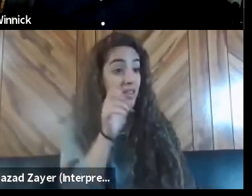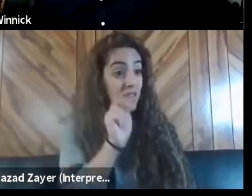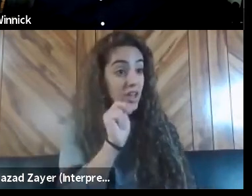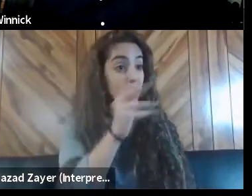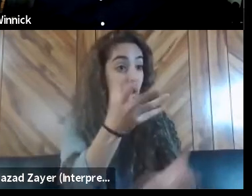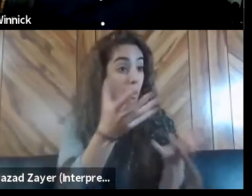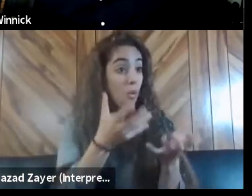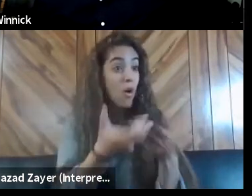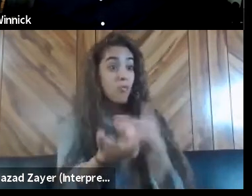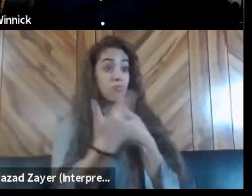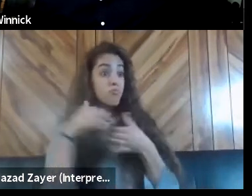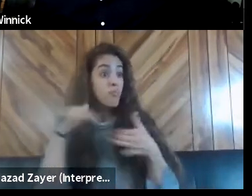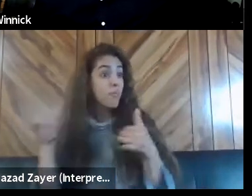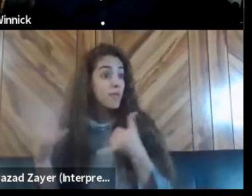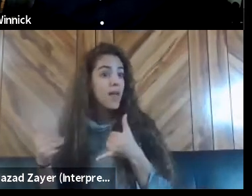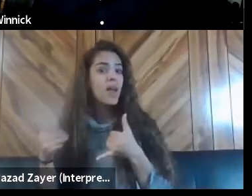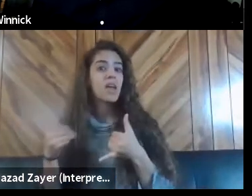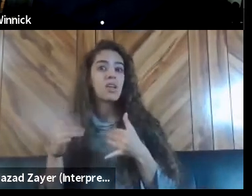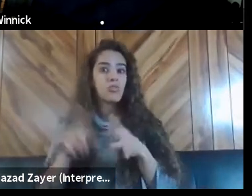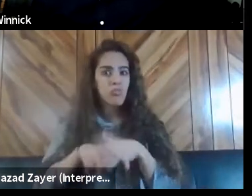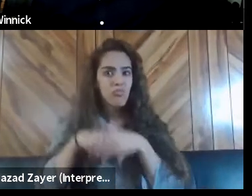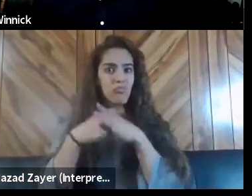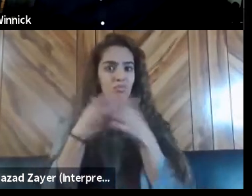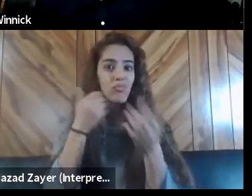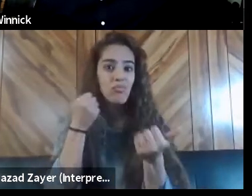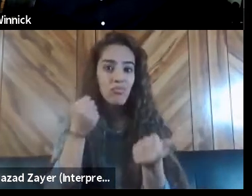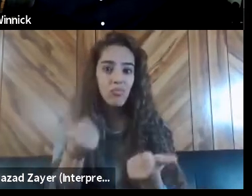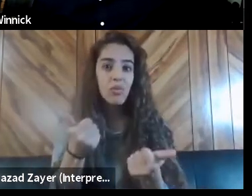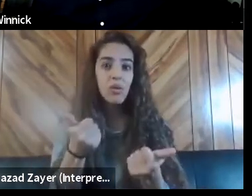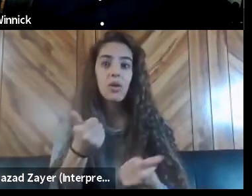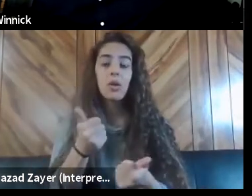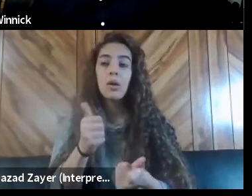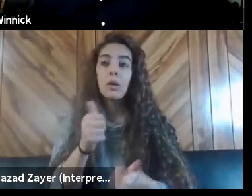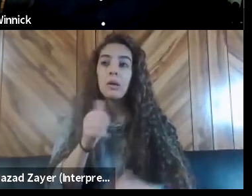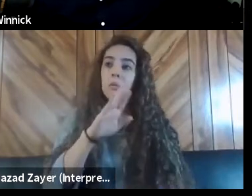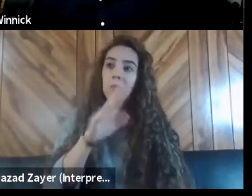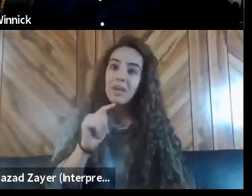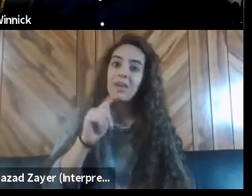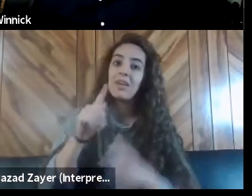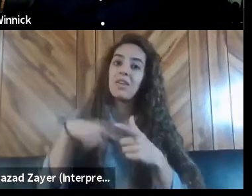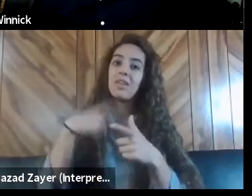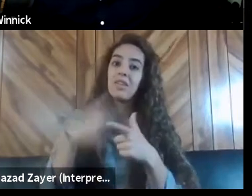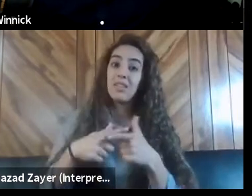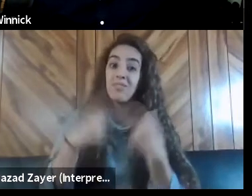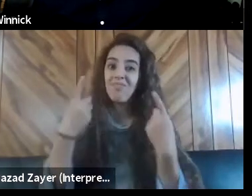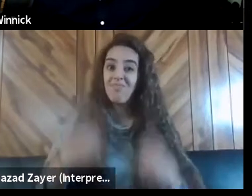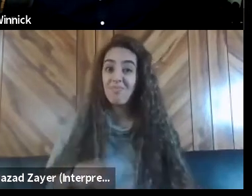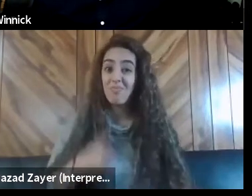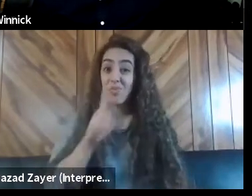start. And fast forward to 2020 pandemic happens, we're